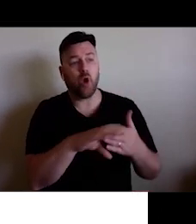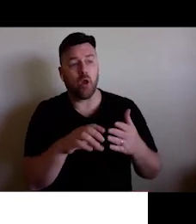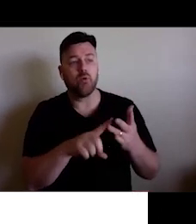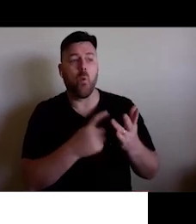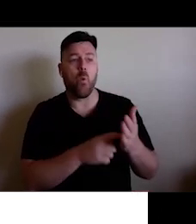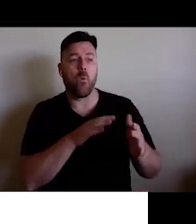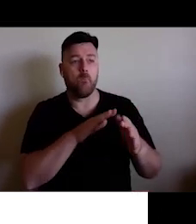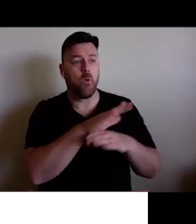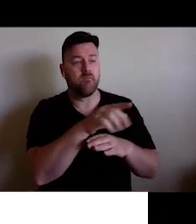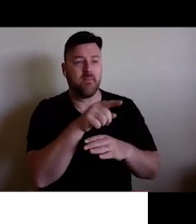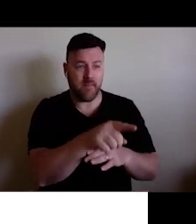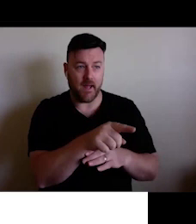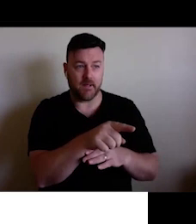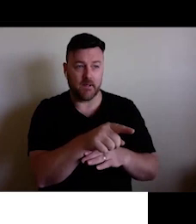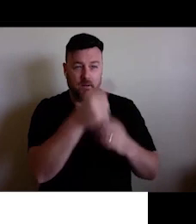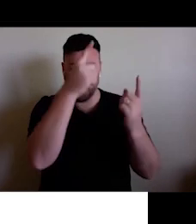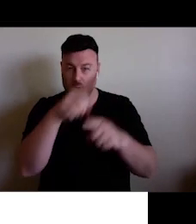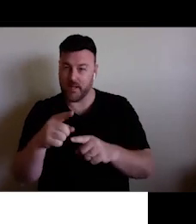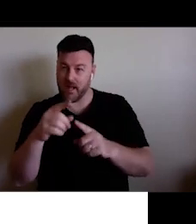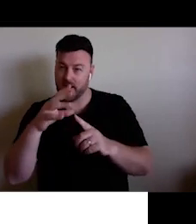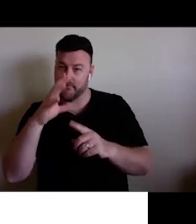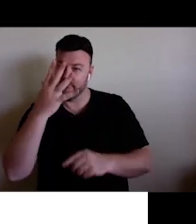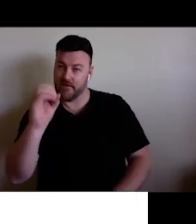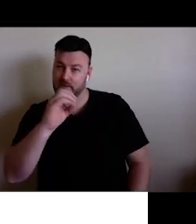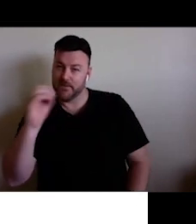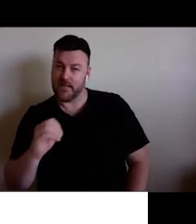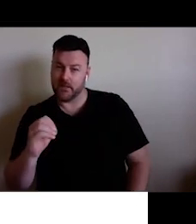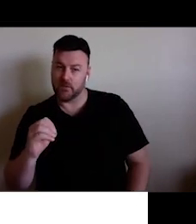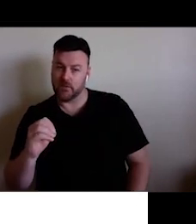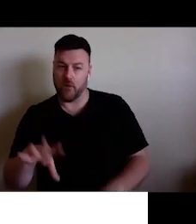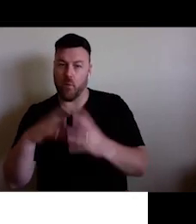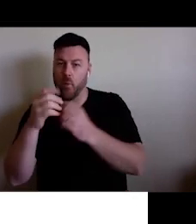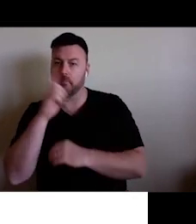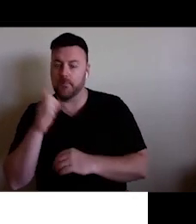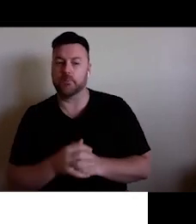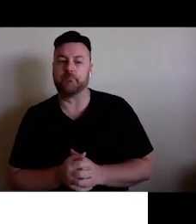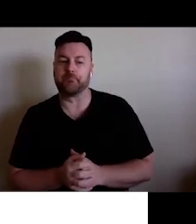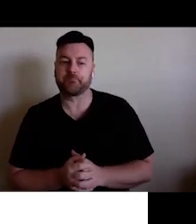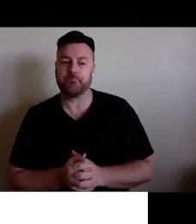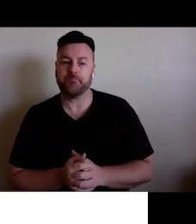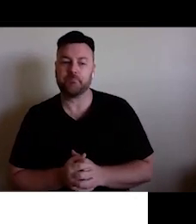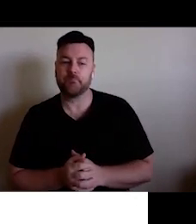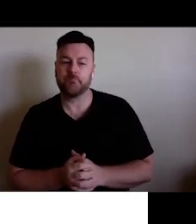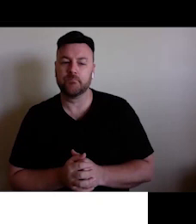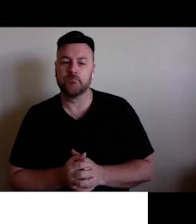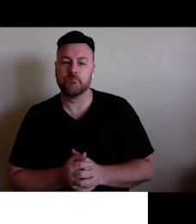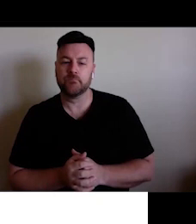just $15 - that's the price." That campaign would only have made 40% of